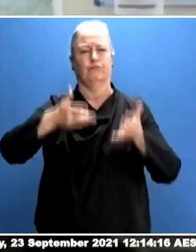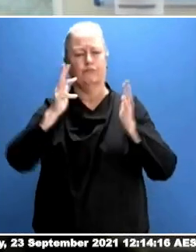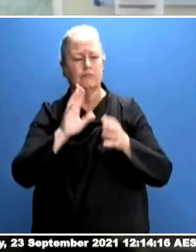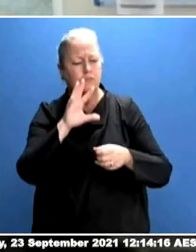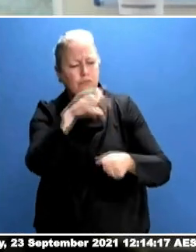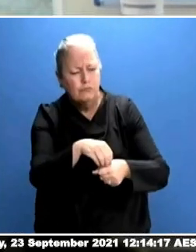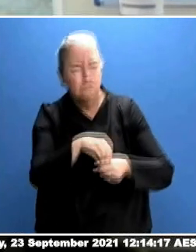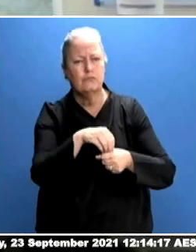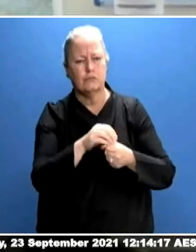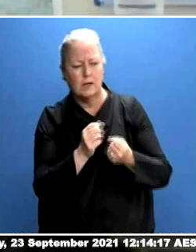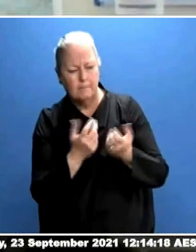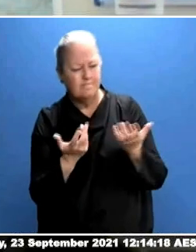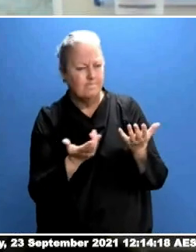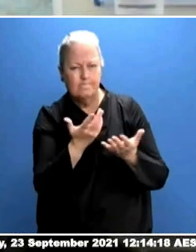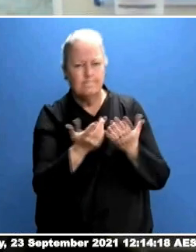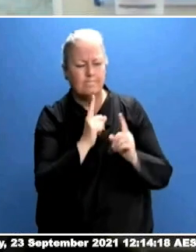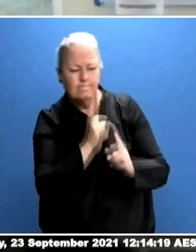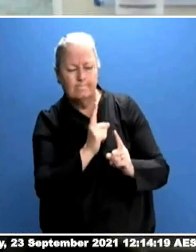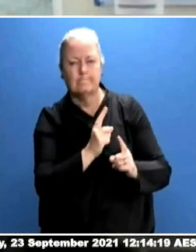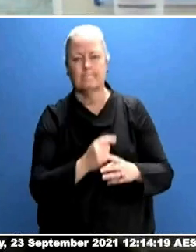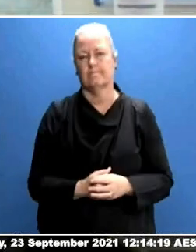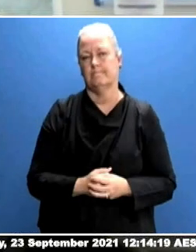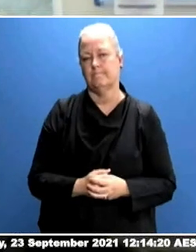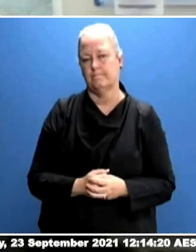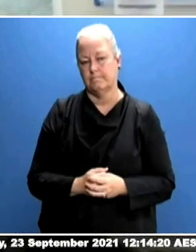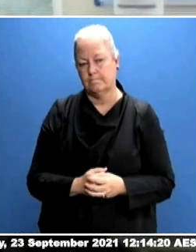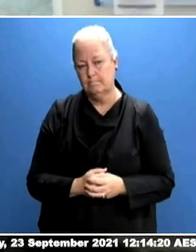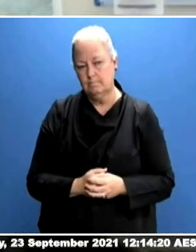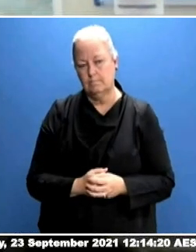one of the issues that was raised was the opportunity to develop